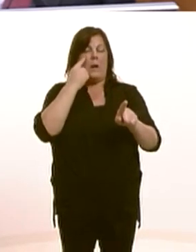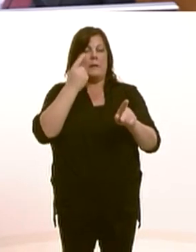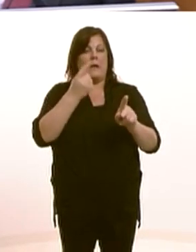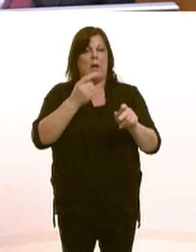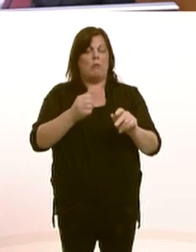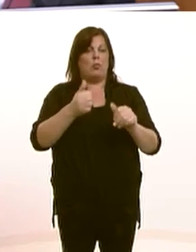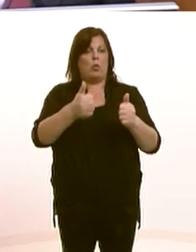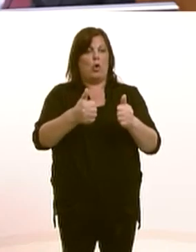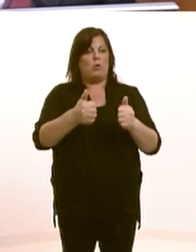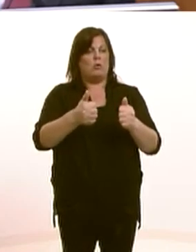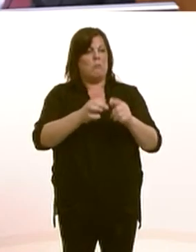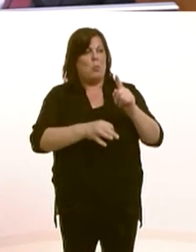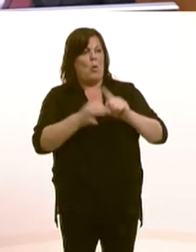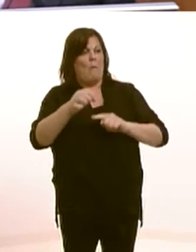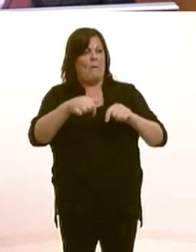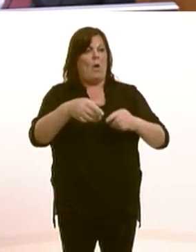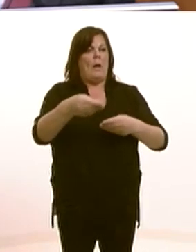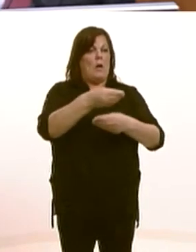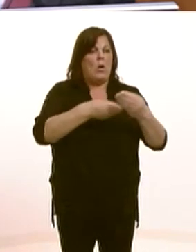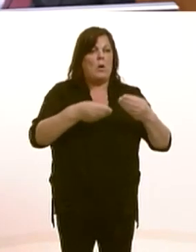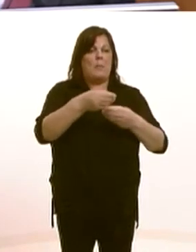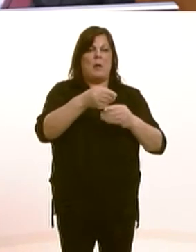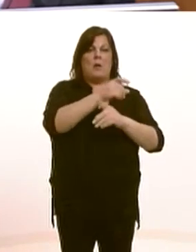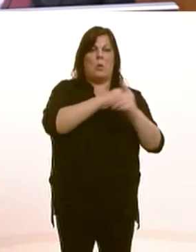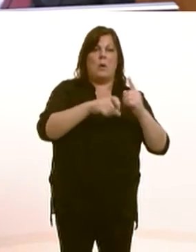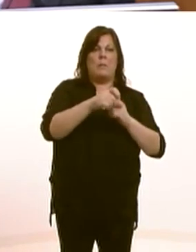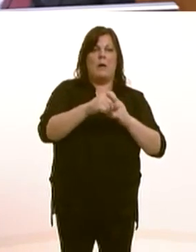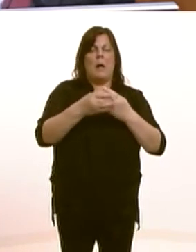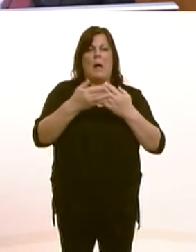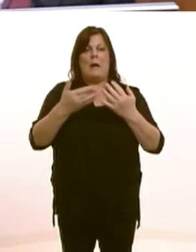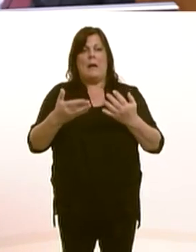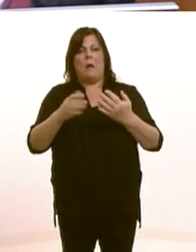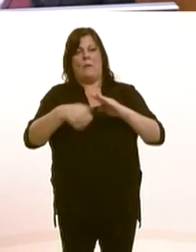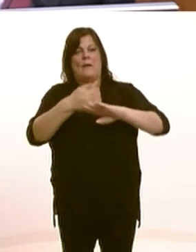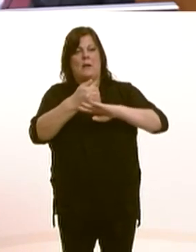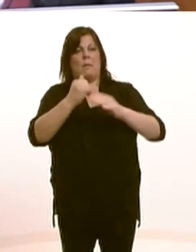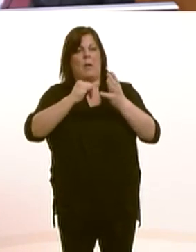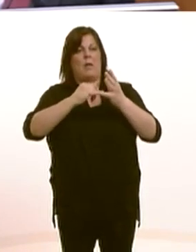Weíre seeing that since the SQuID process began.